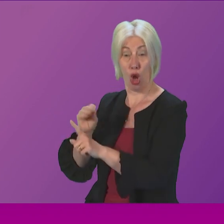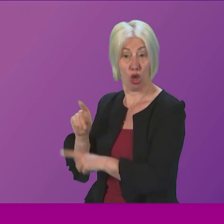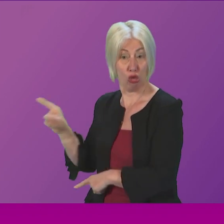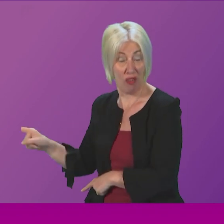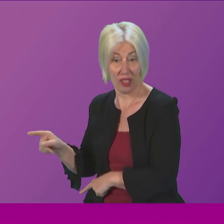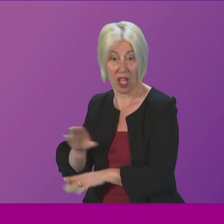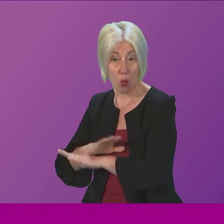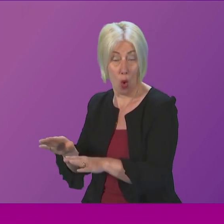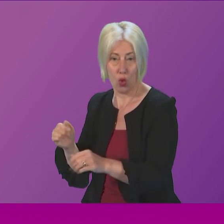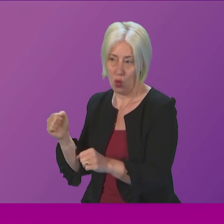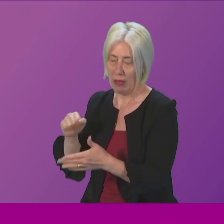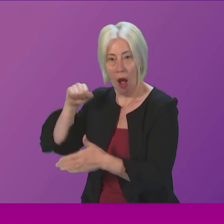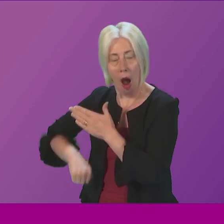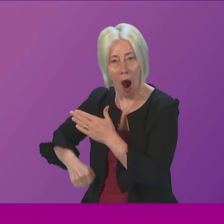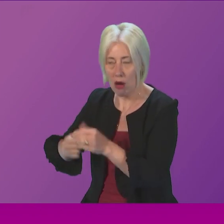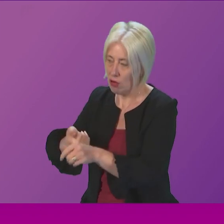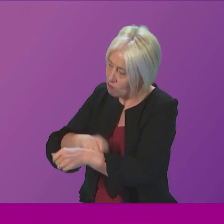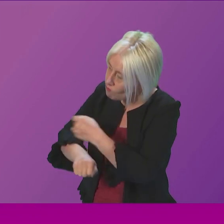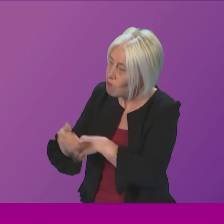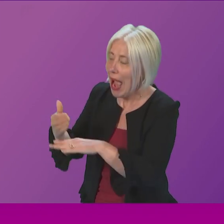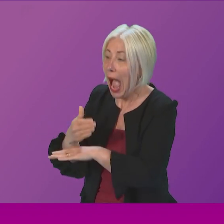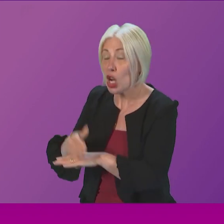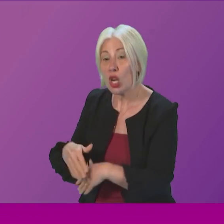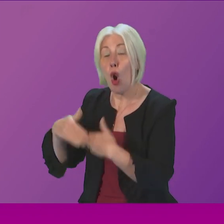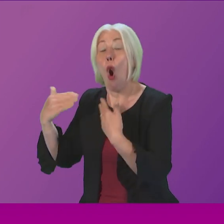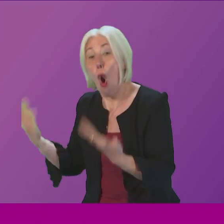tough action, or we can take the tough action that I know is supported by Willie Rennie